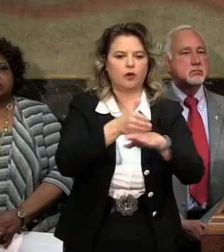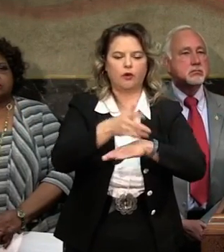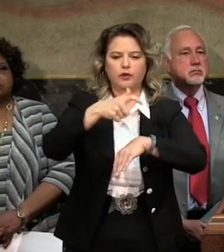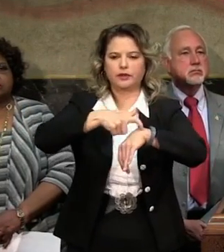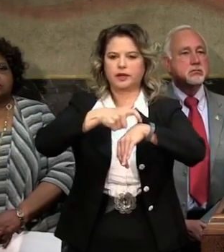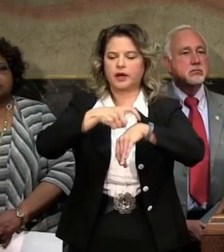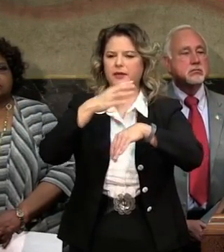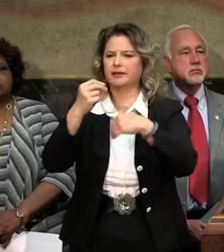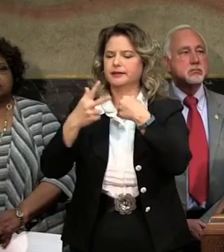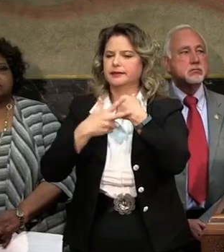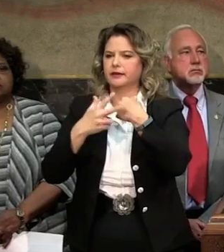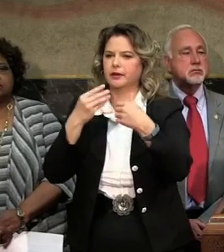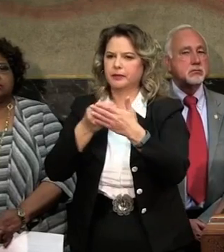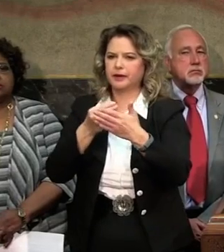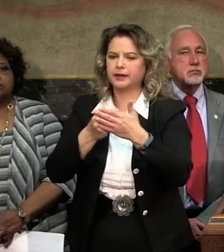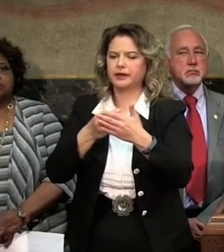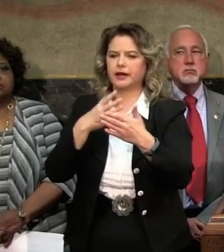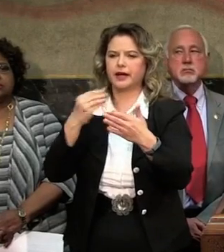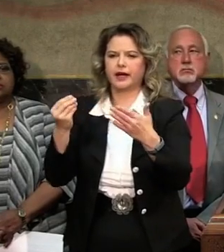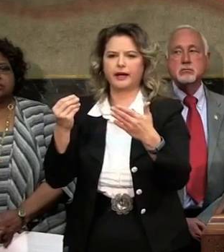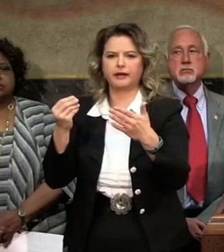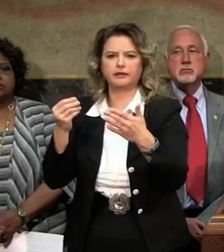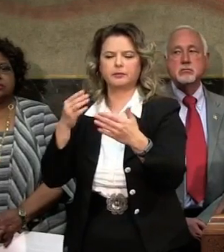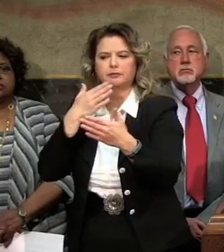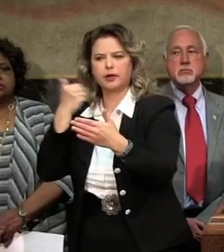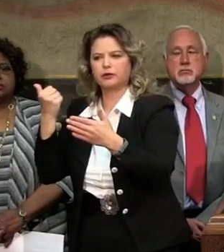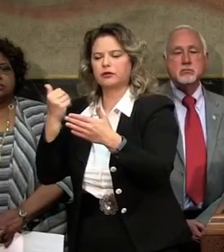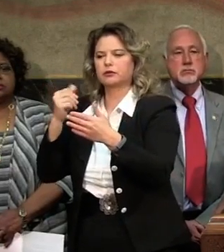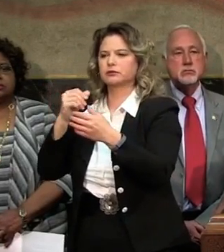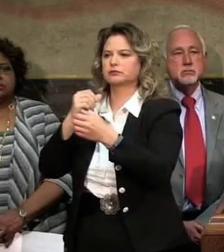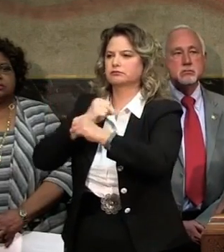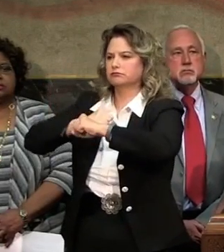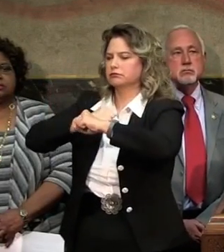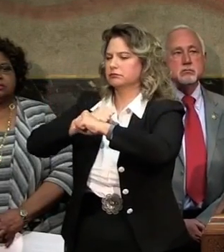communities across the board without the